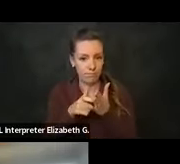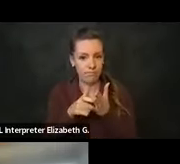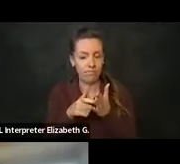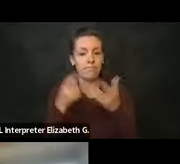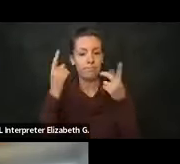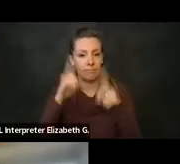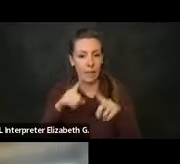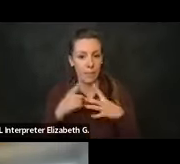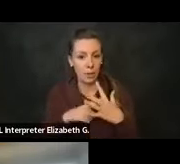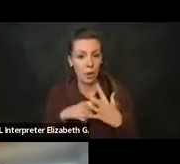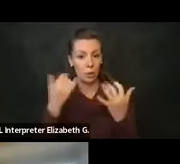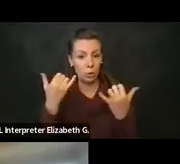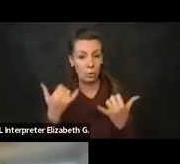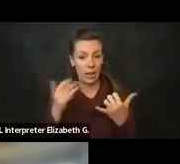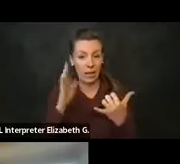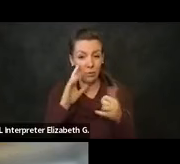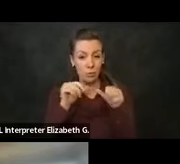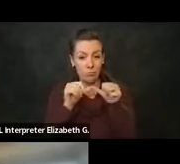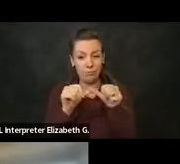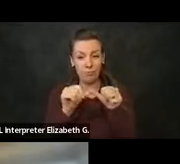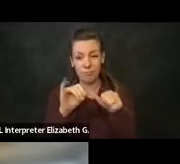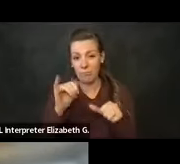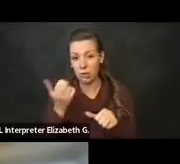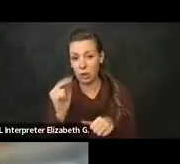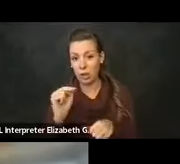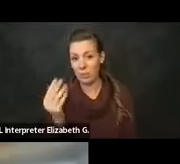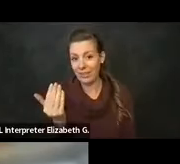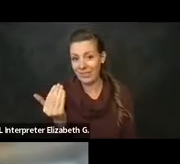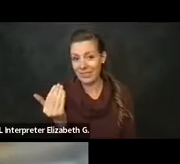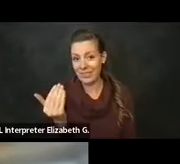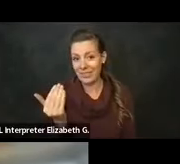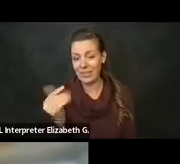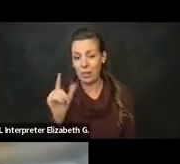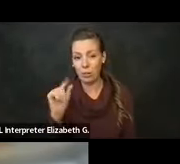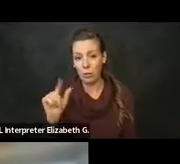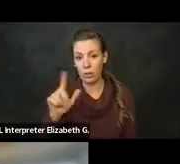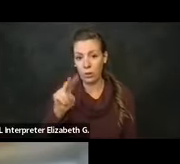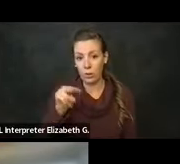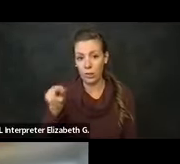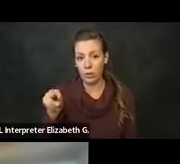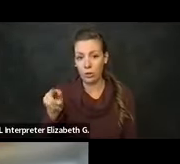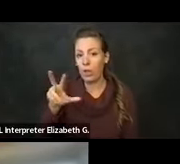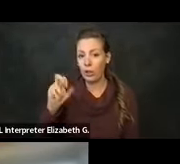and is due to last until January 15, 2022, 30 days from now.